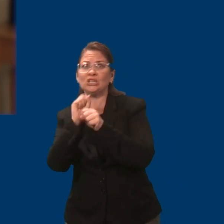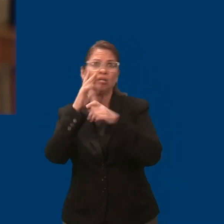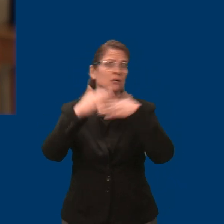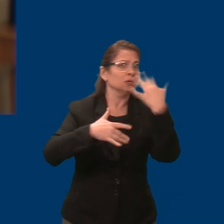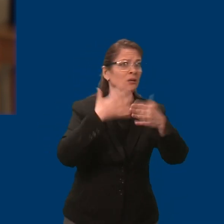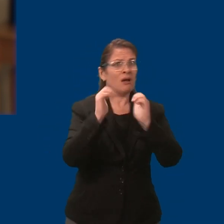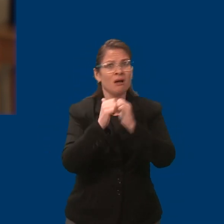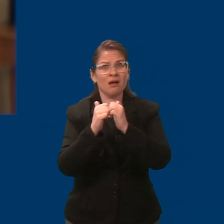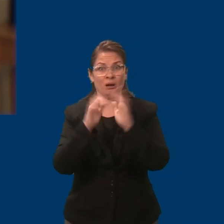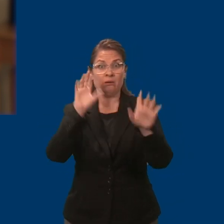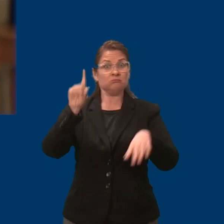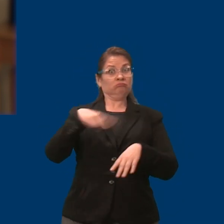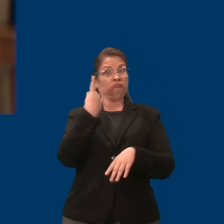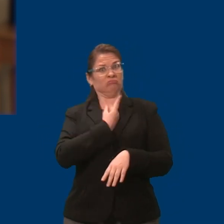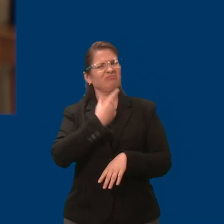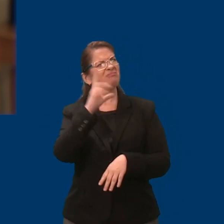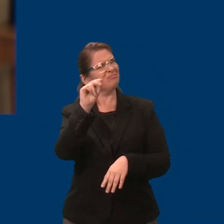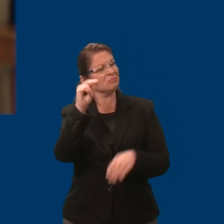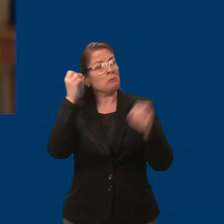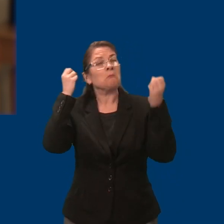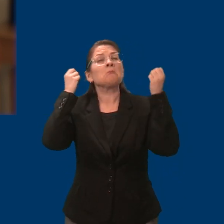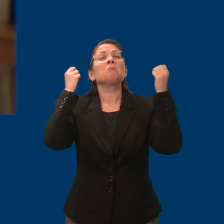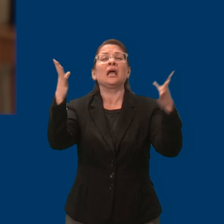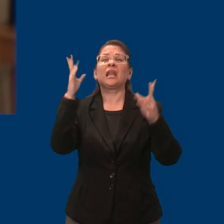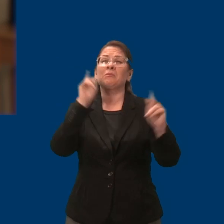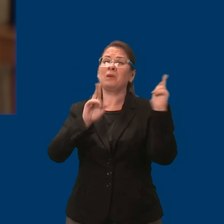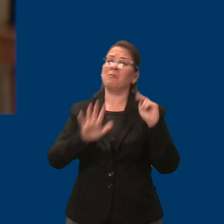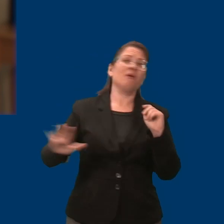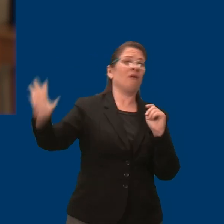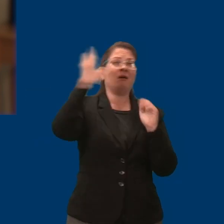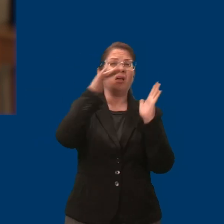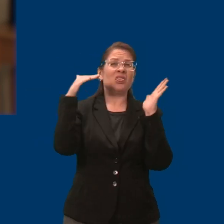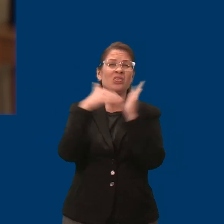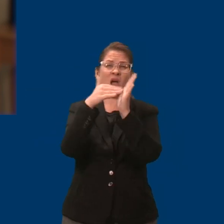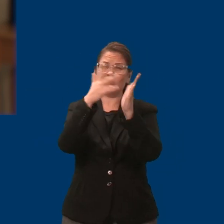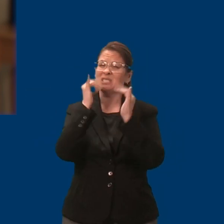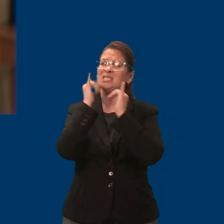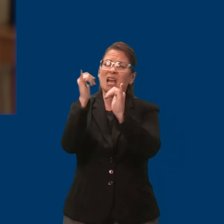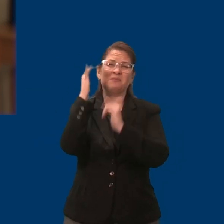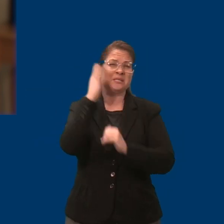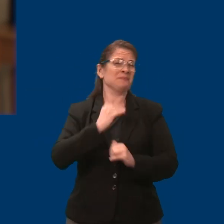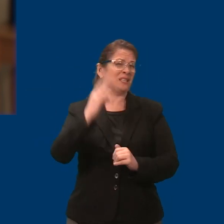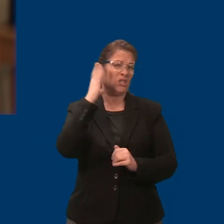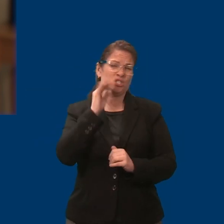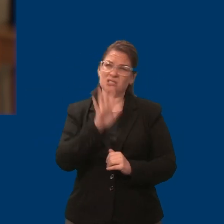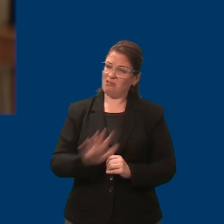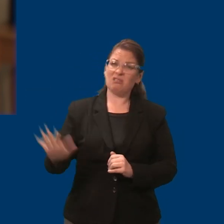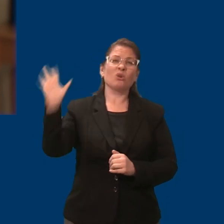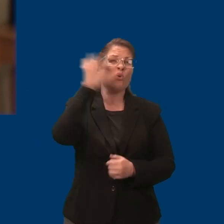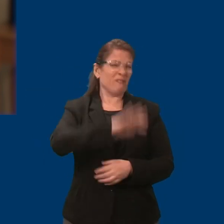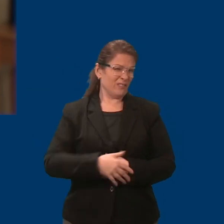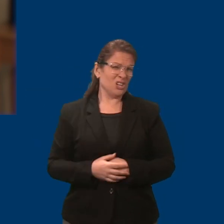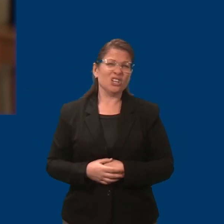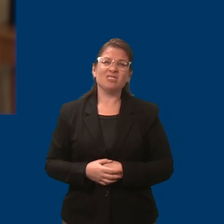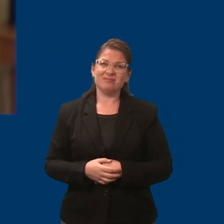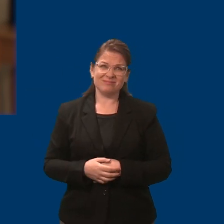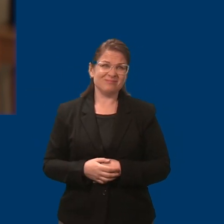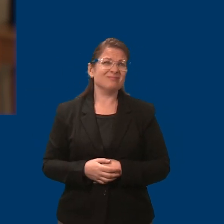There's thousands of other disabled Minnesotans who are in similar situations. As a result, I've become increasingly active